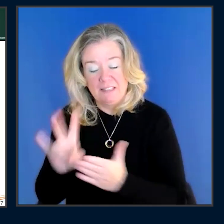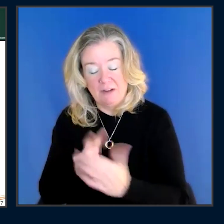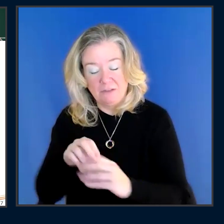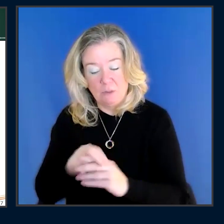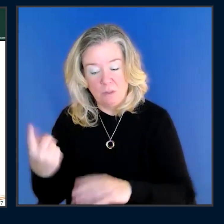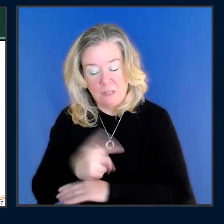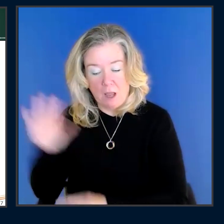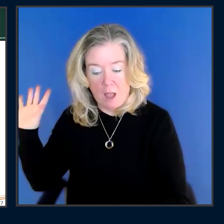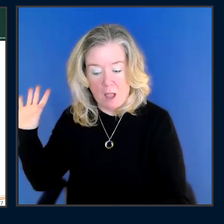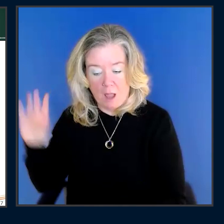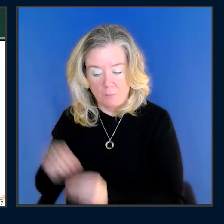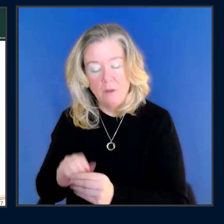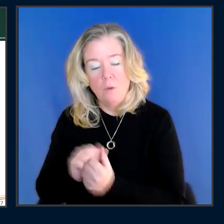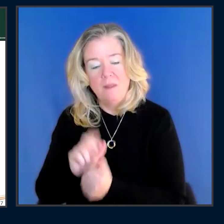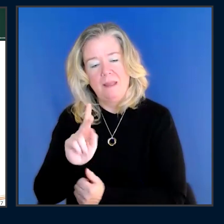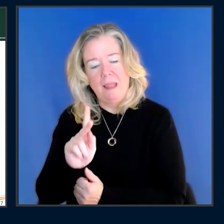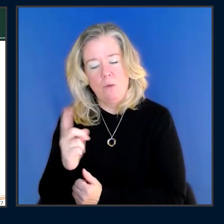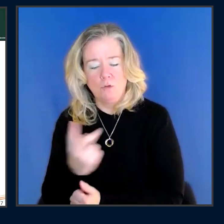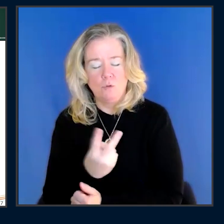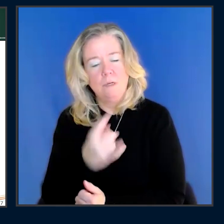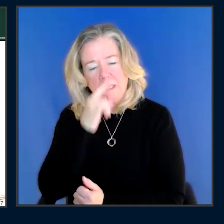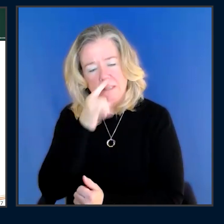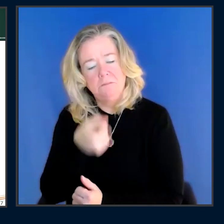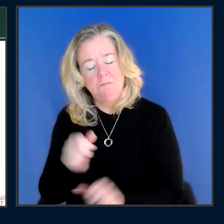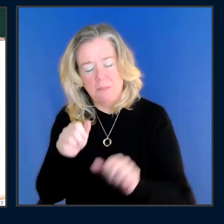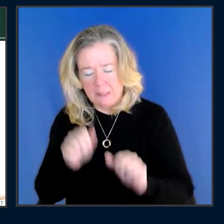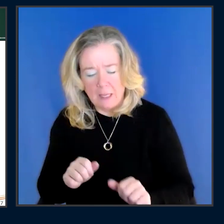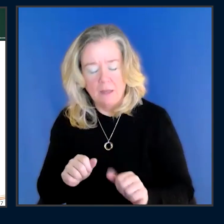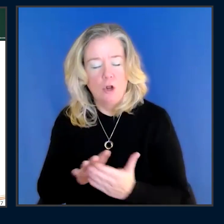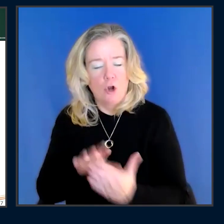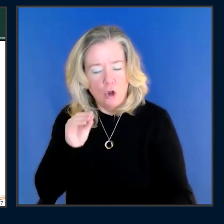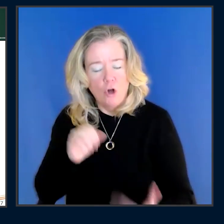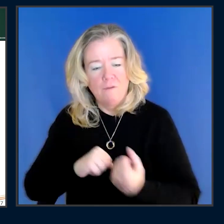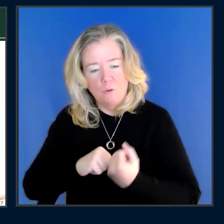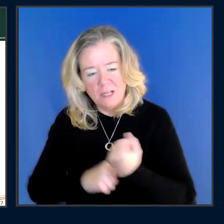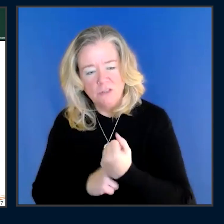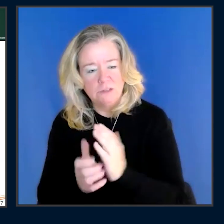through K-1-2, so that children are learning the foundational skills,